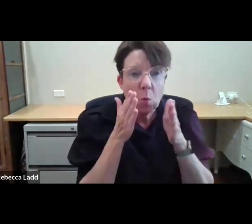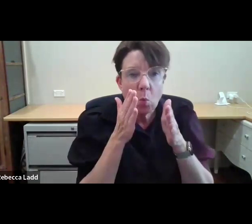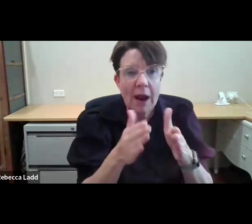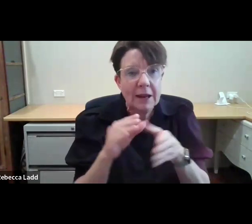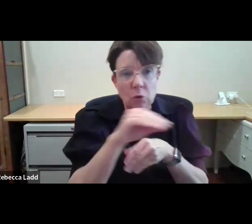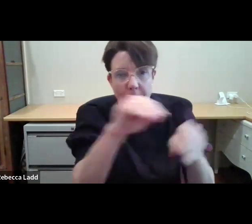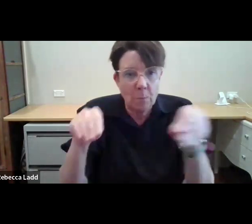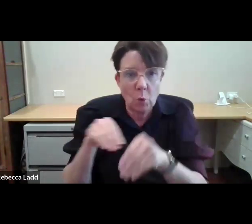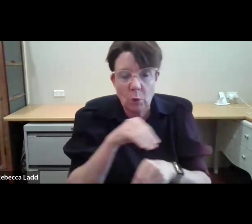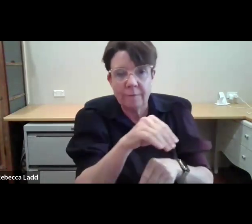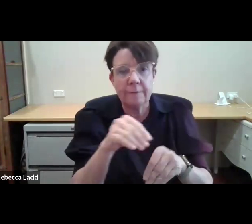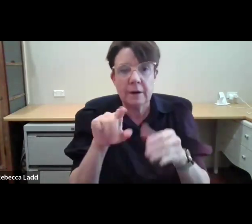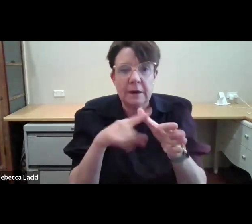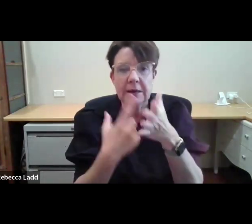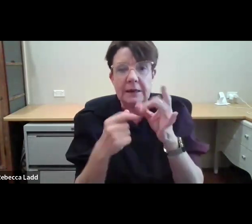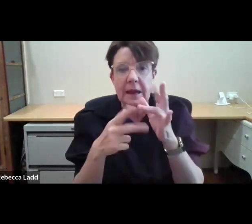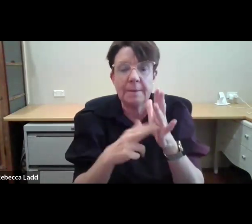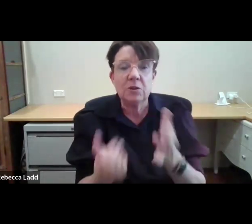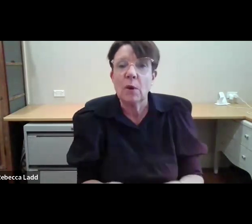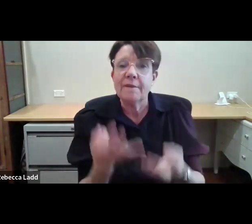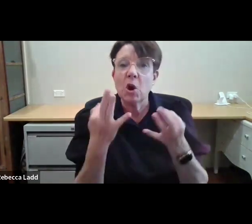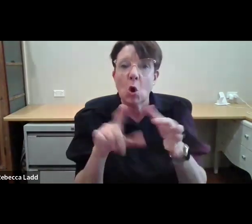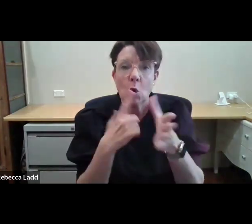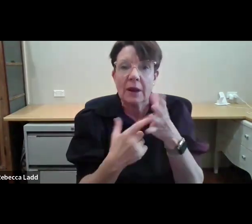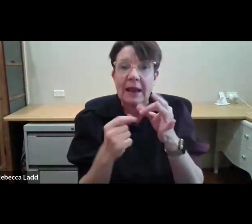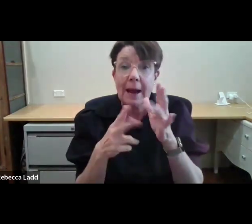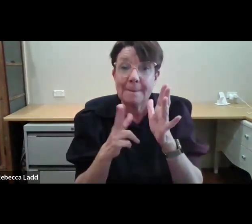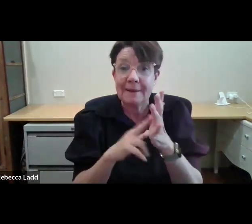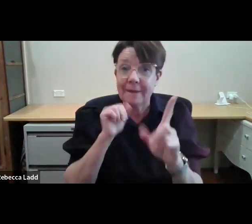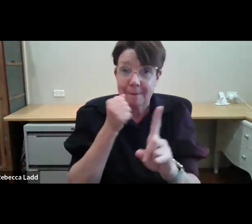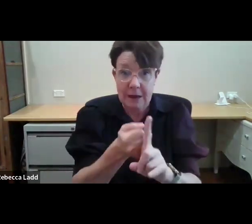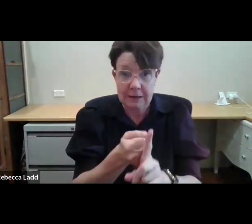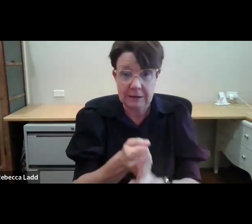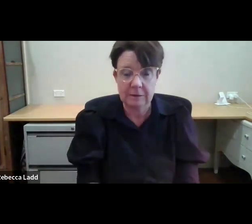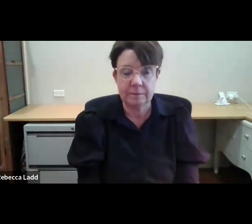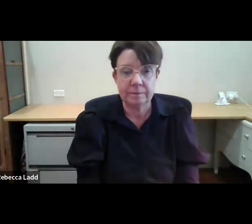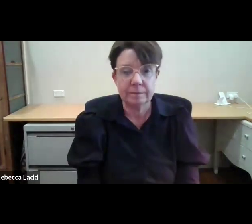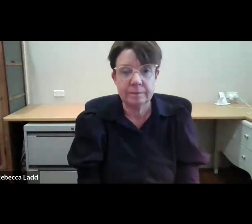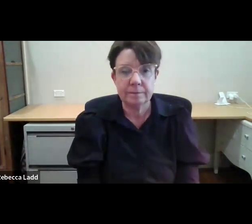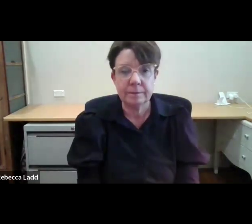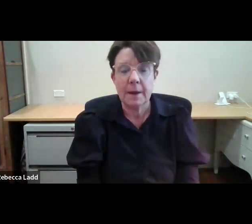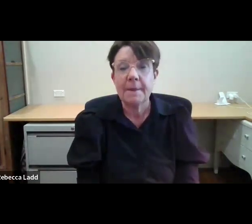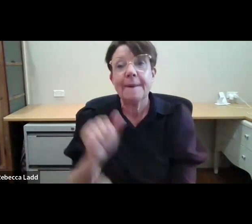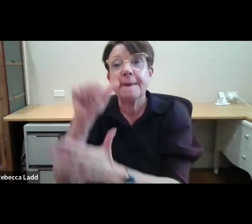how they will respond or how we should be responding.. Addressing climate change and climate Justice